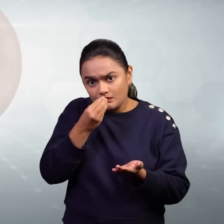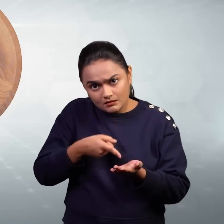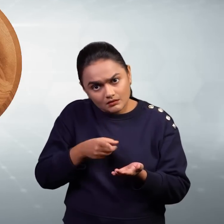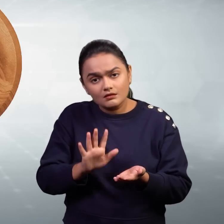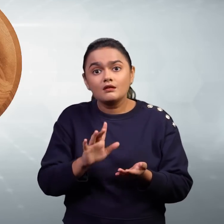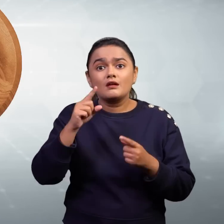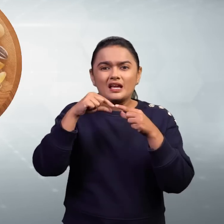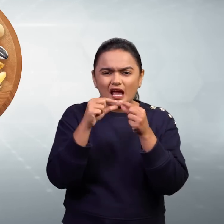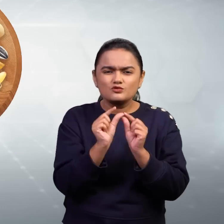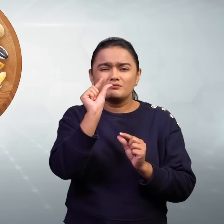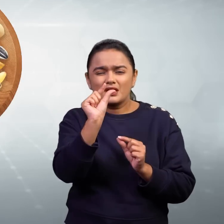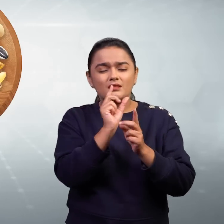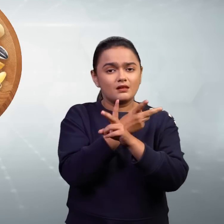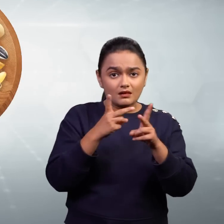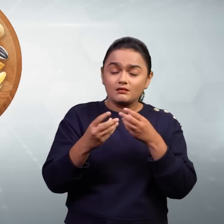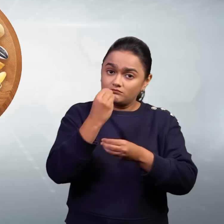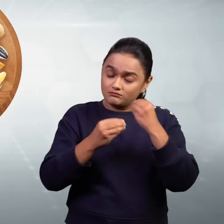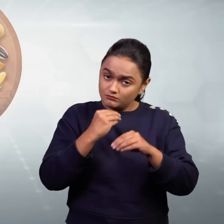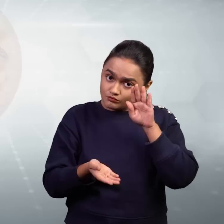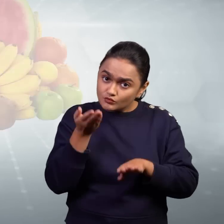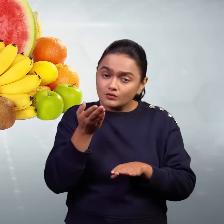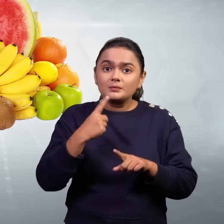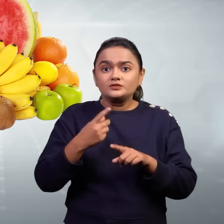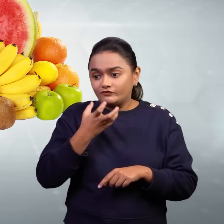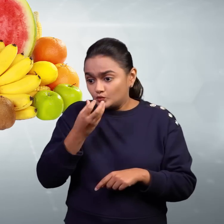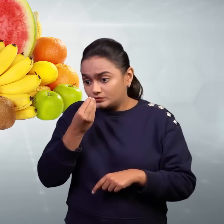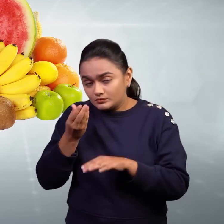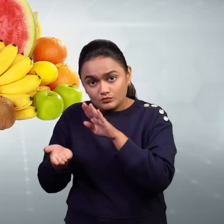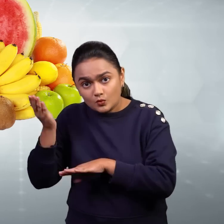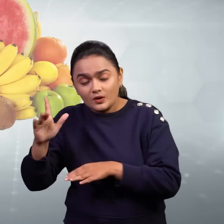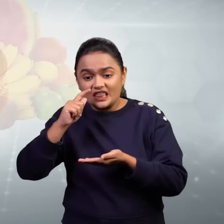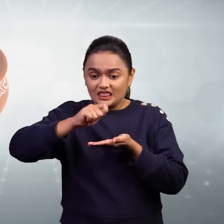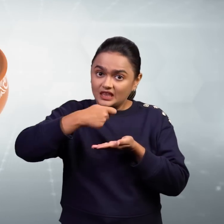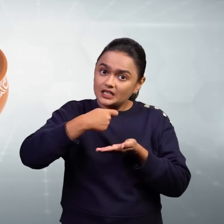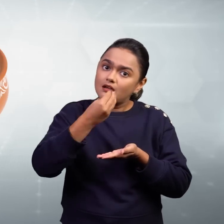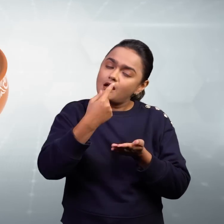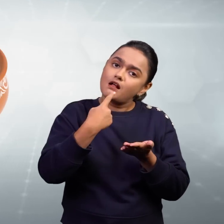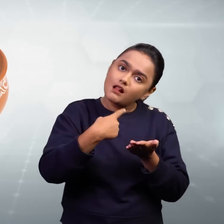Eat more dry fruits like almonds and fresh fruits. Consume curd.